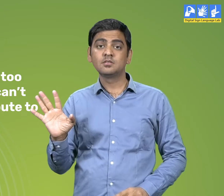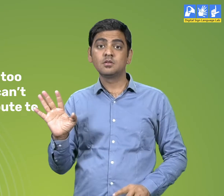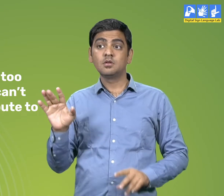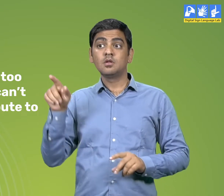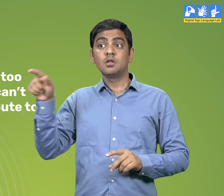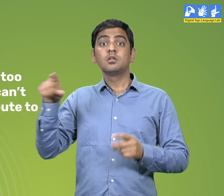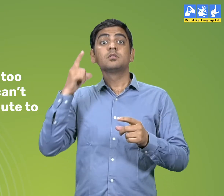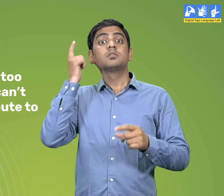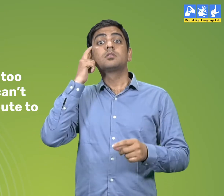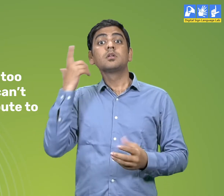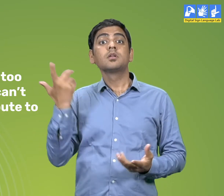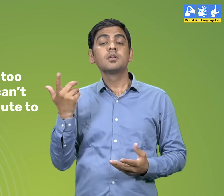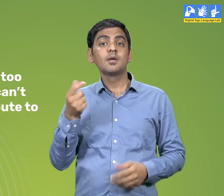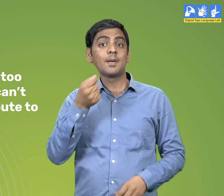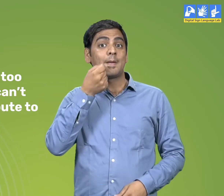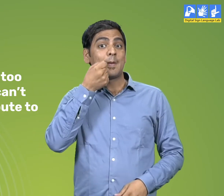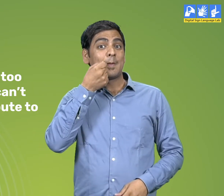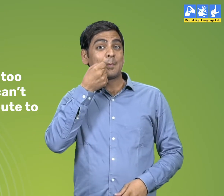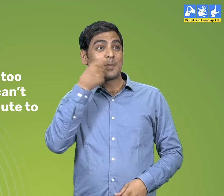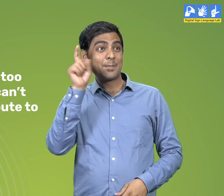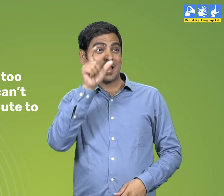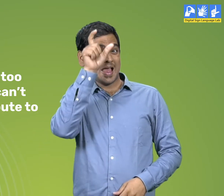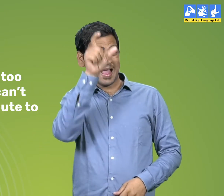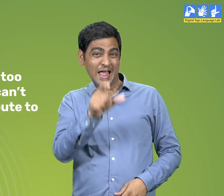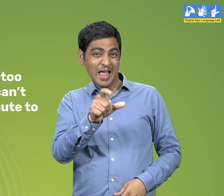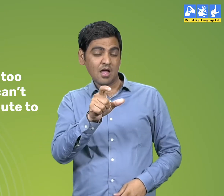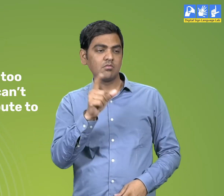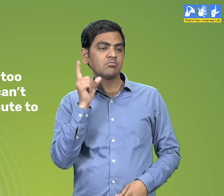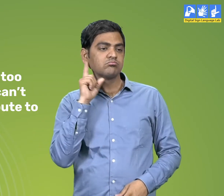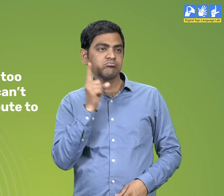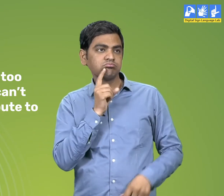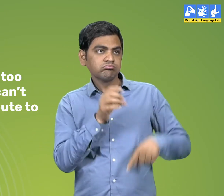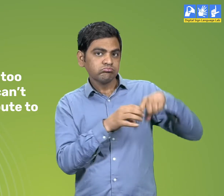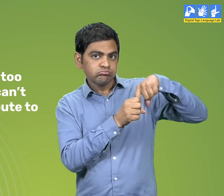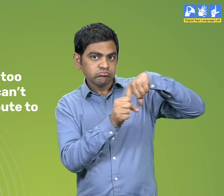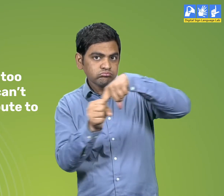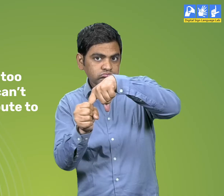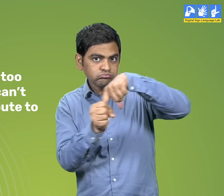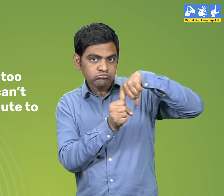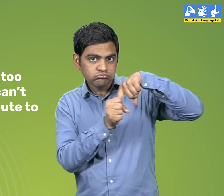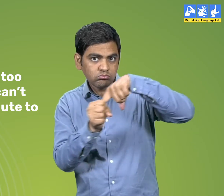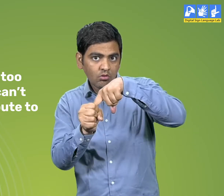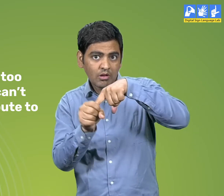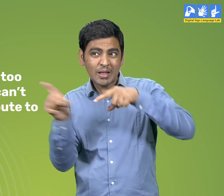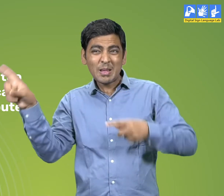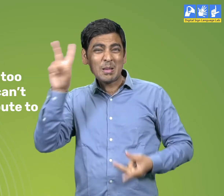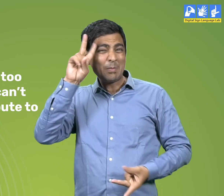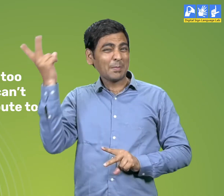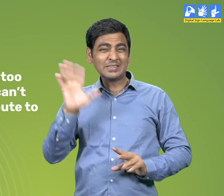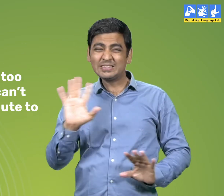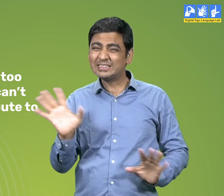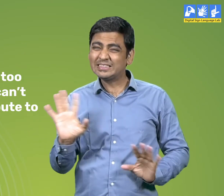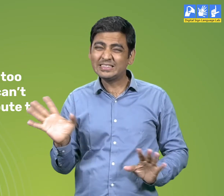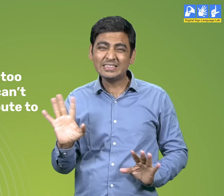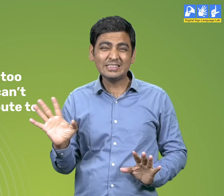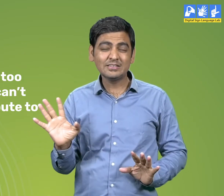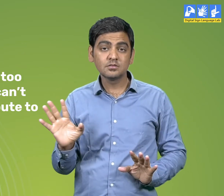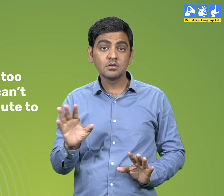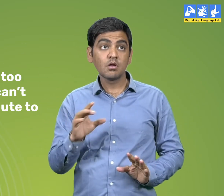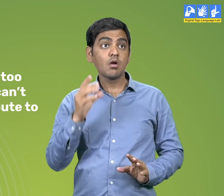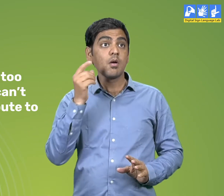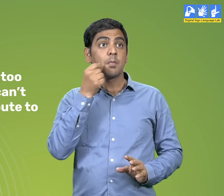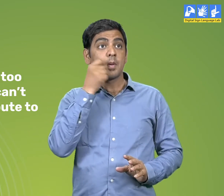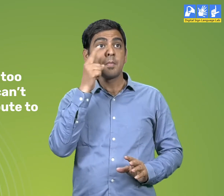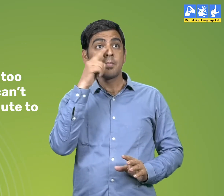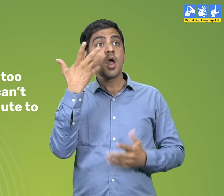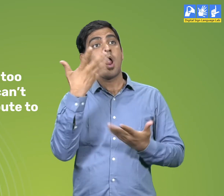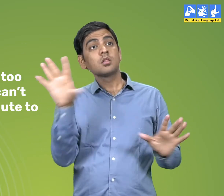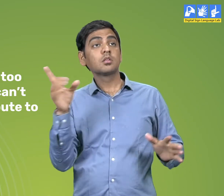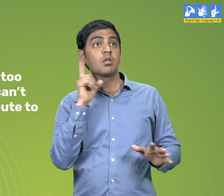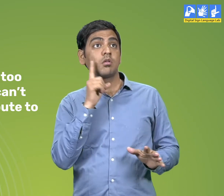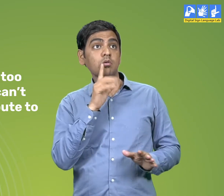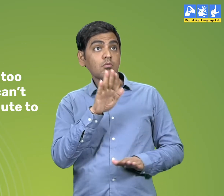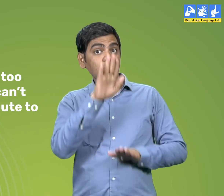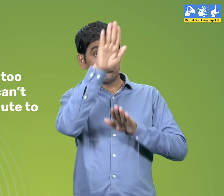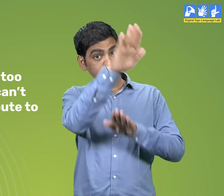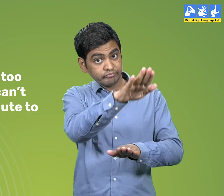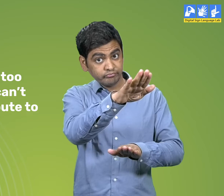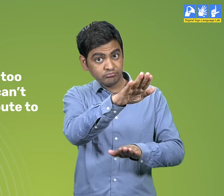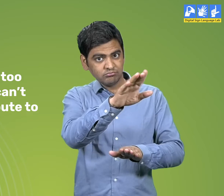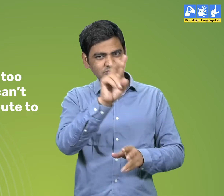In fact, deaf are independent enough